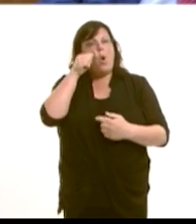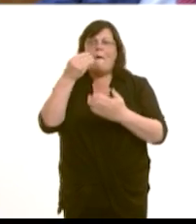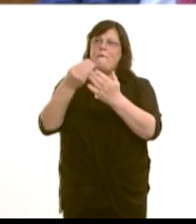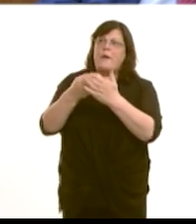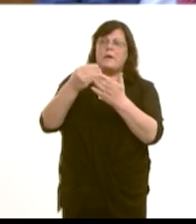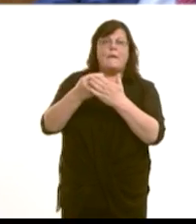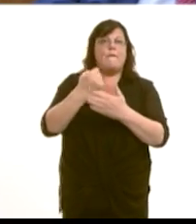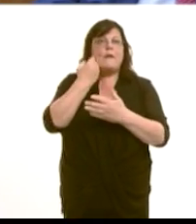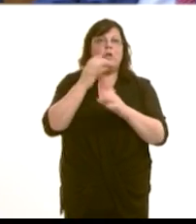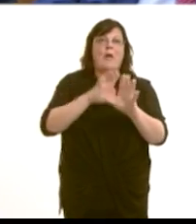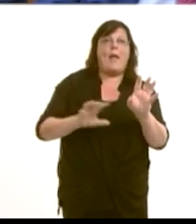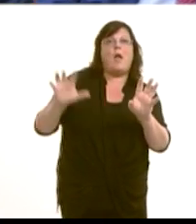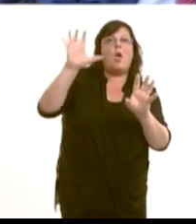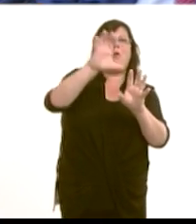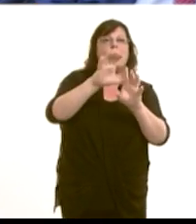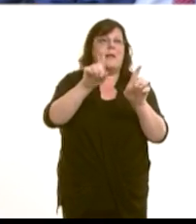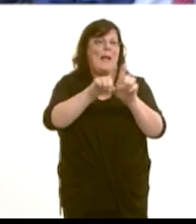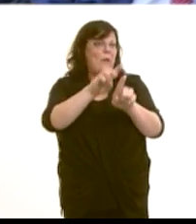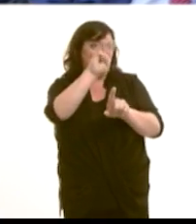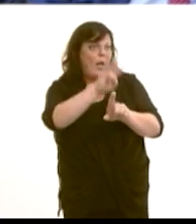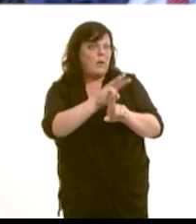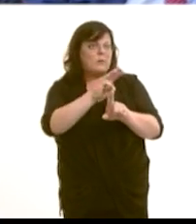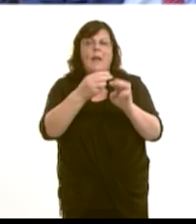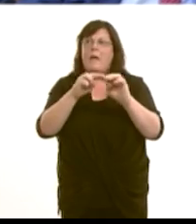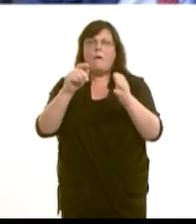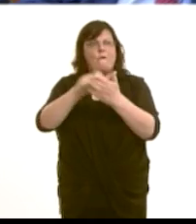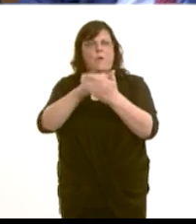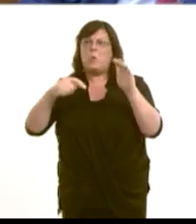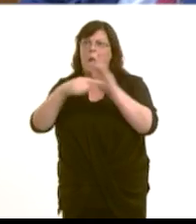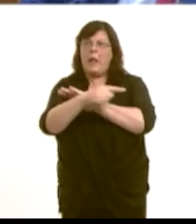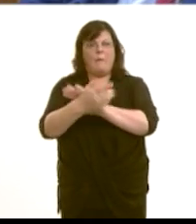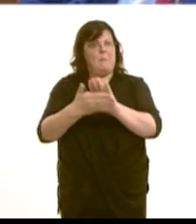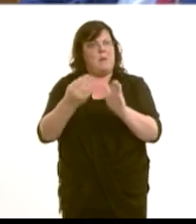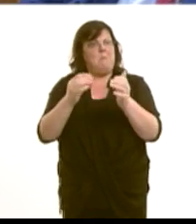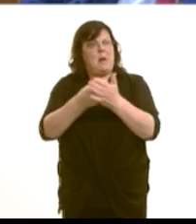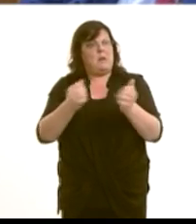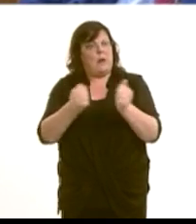part of the UK, including Wales, would be safe if we vote to leave.í Carwyn Jones: On 21 June, Andrew R.T.